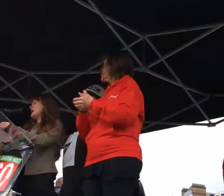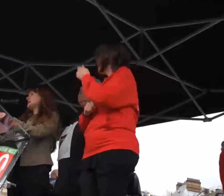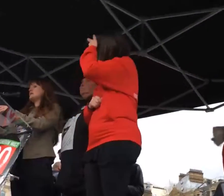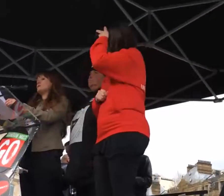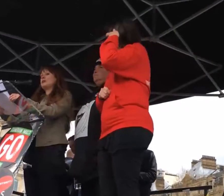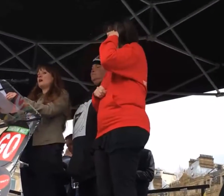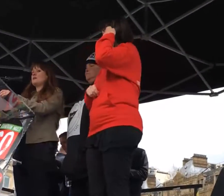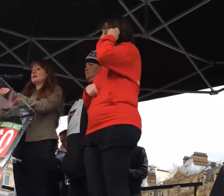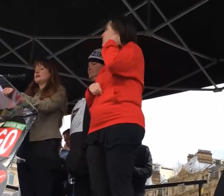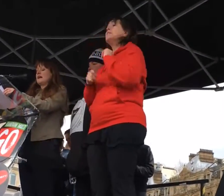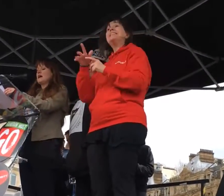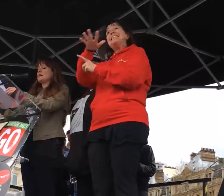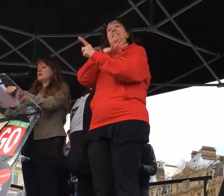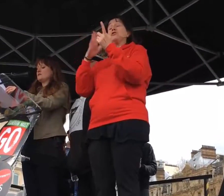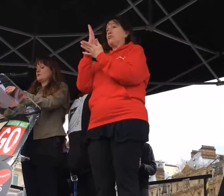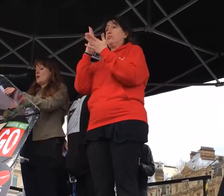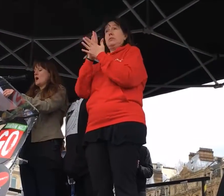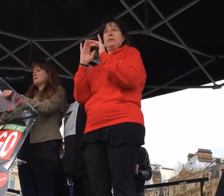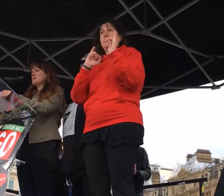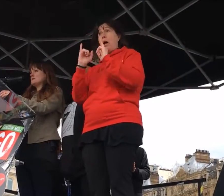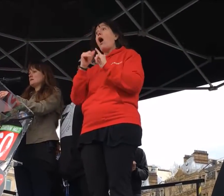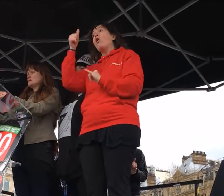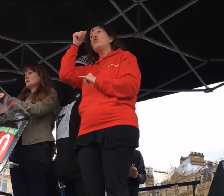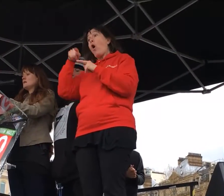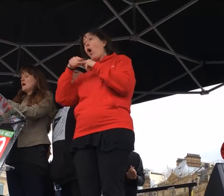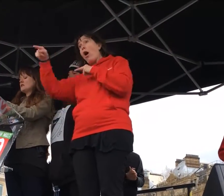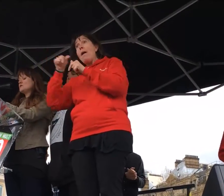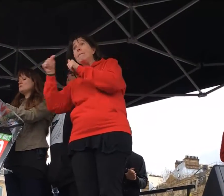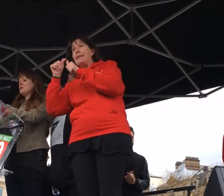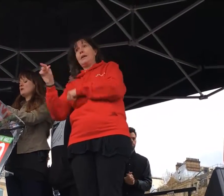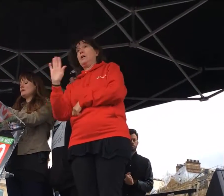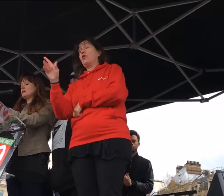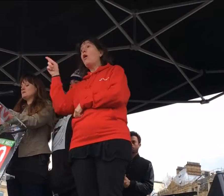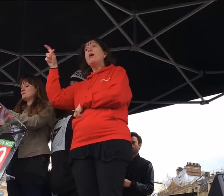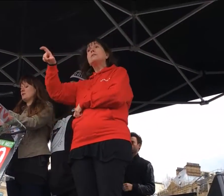bad, and we know they're going to get even worse, the cuts to Employment and Support